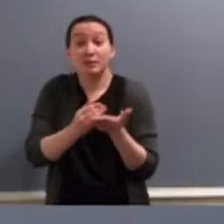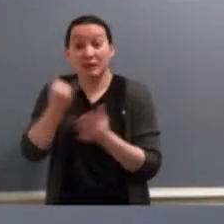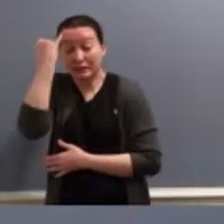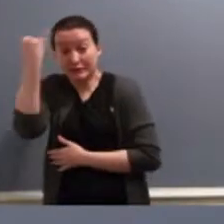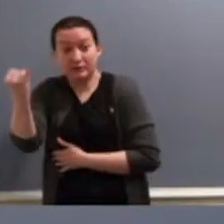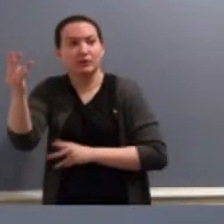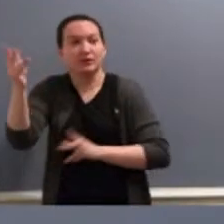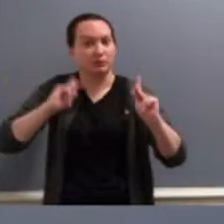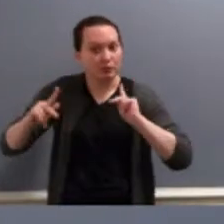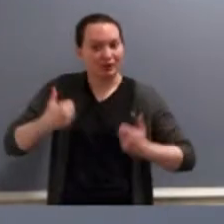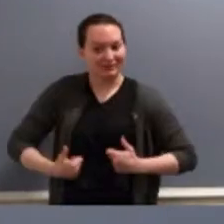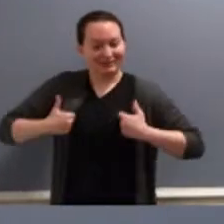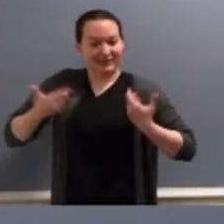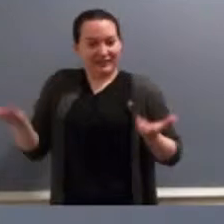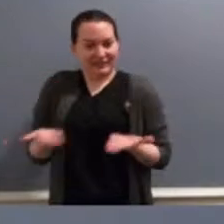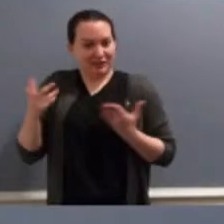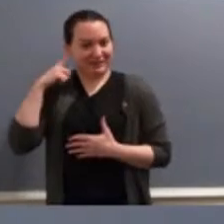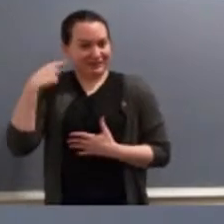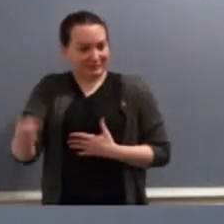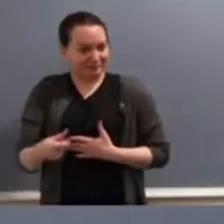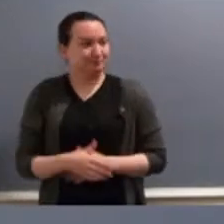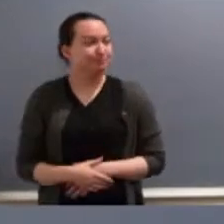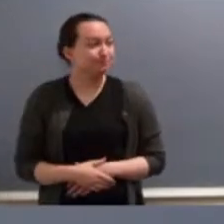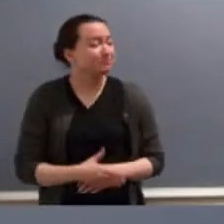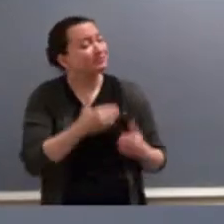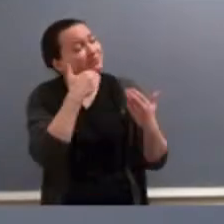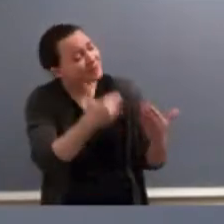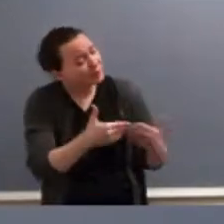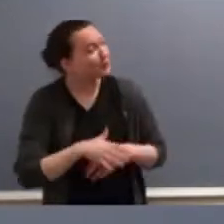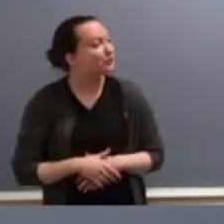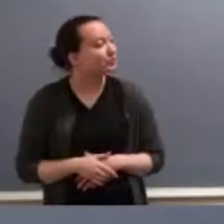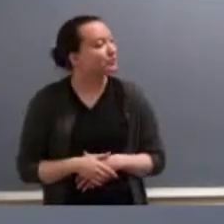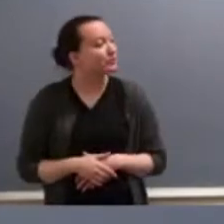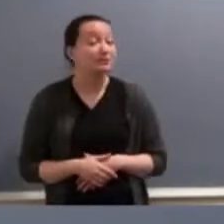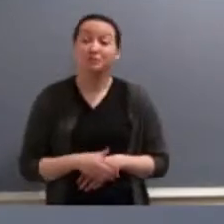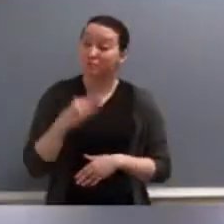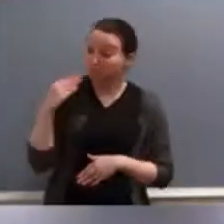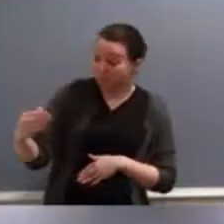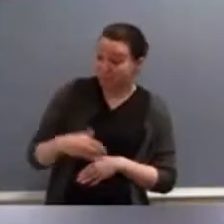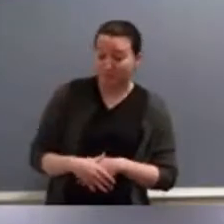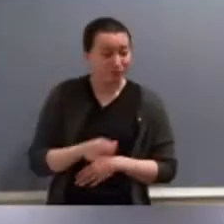from people that live right here in Silverton so thank you Madam President thank you Commissioner